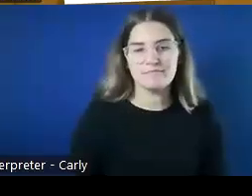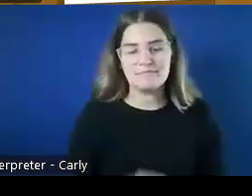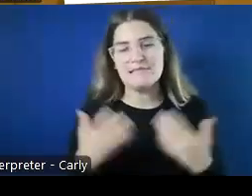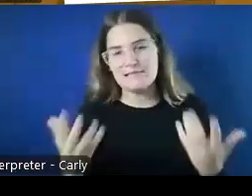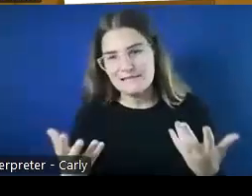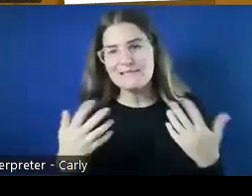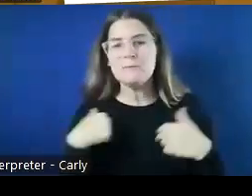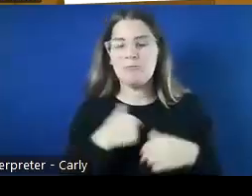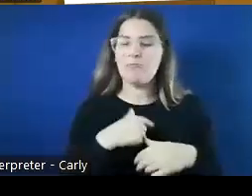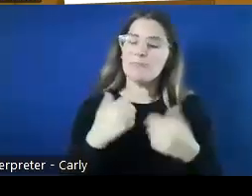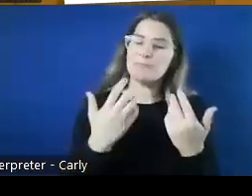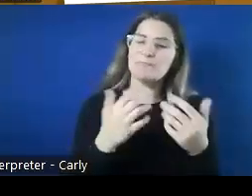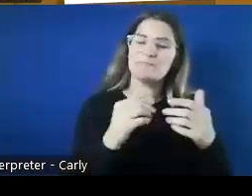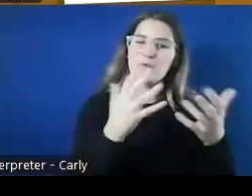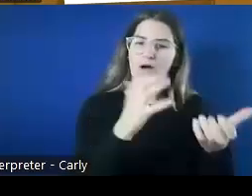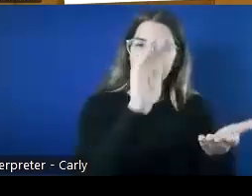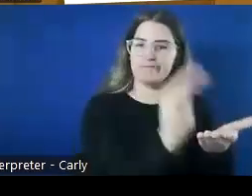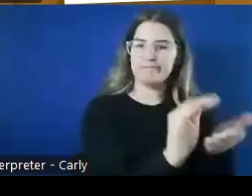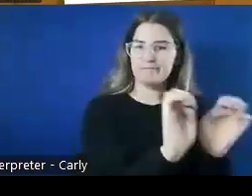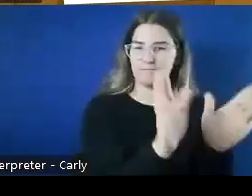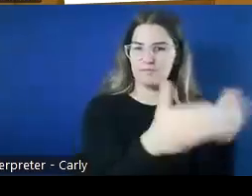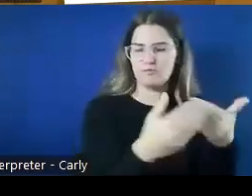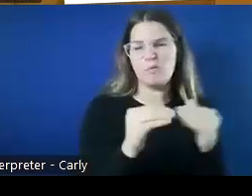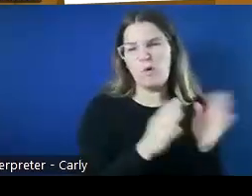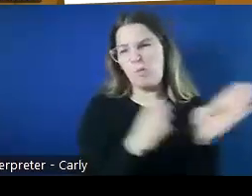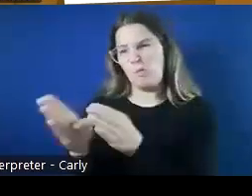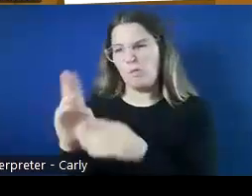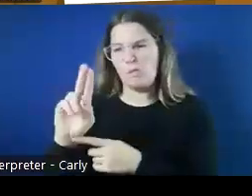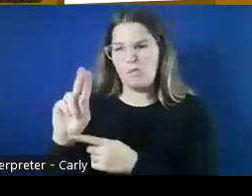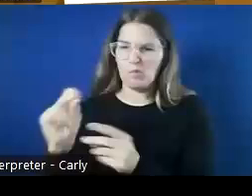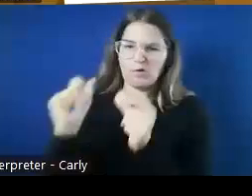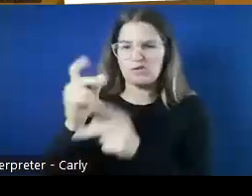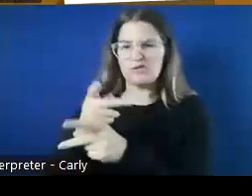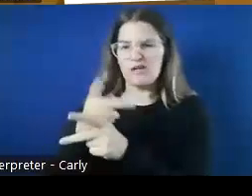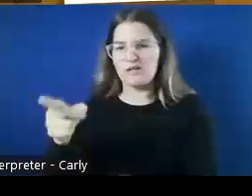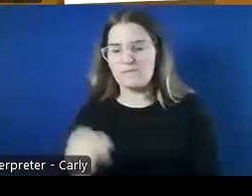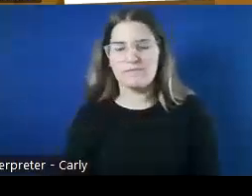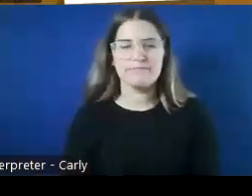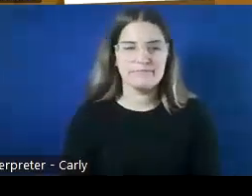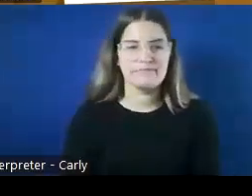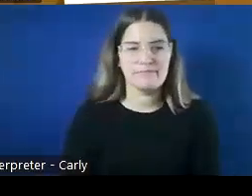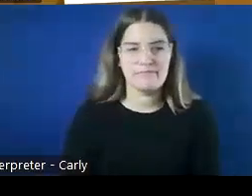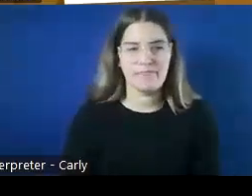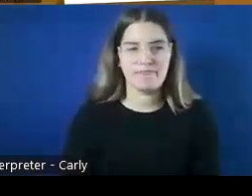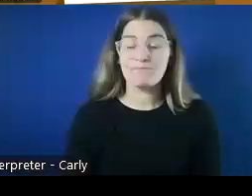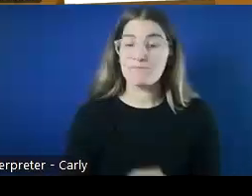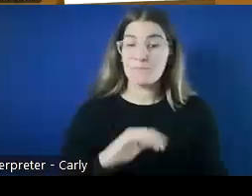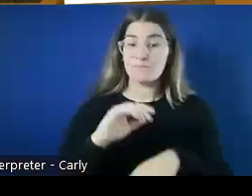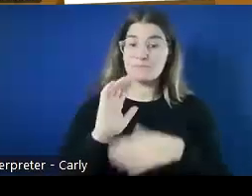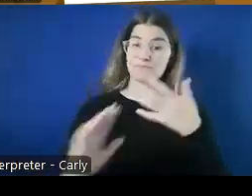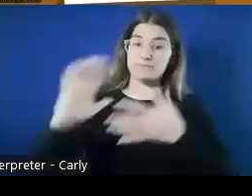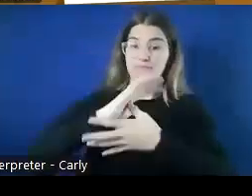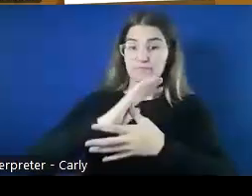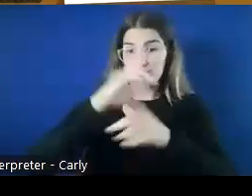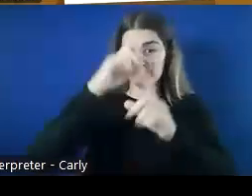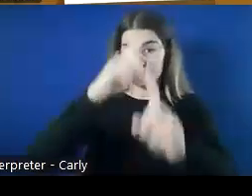try to close that Gap so the primary goals that we set for the Urgent Care was to improve access